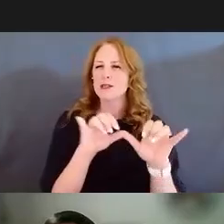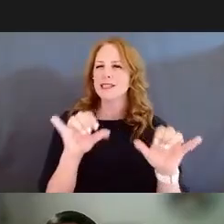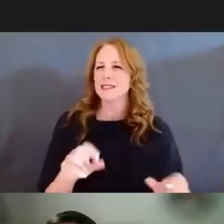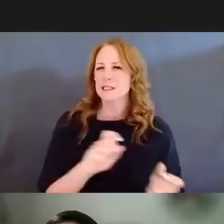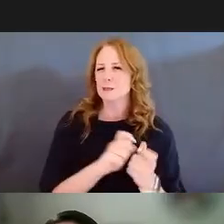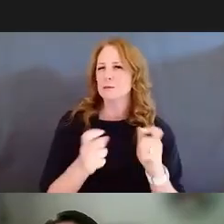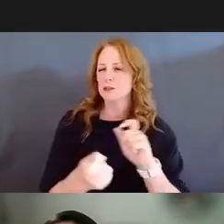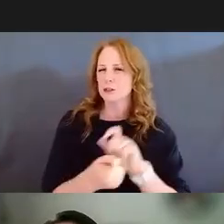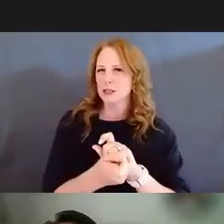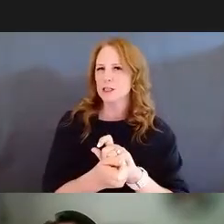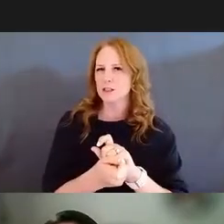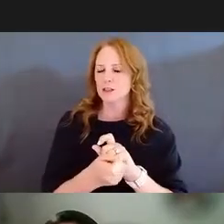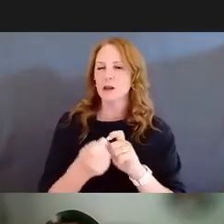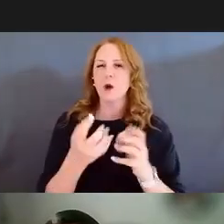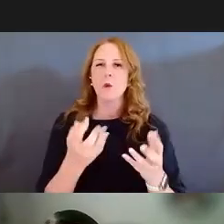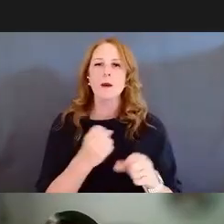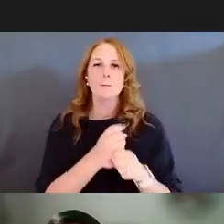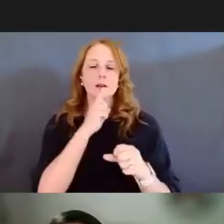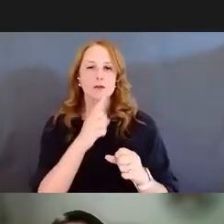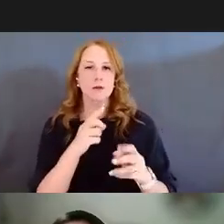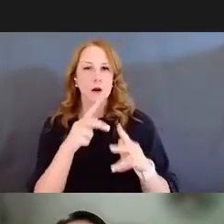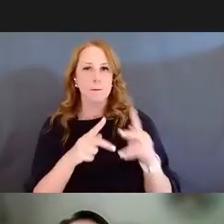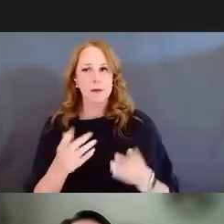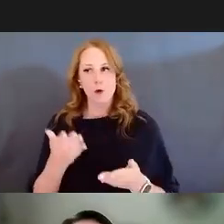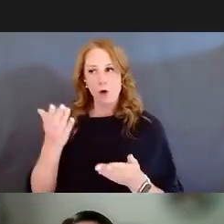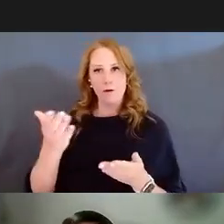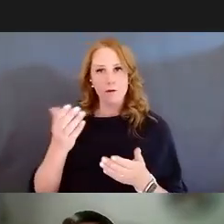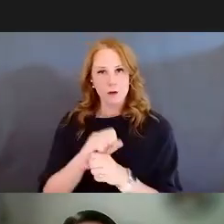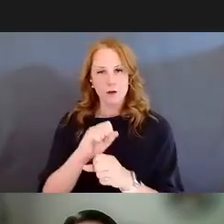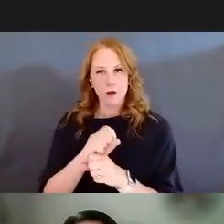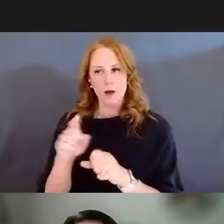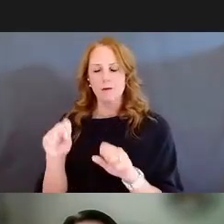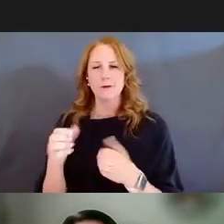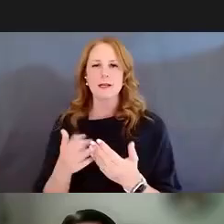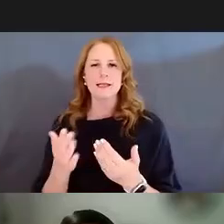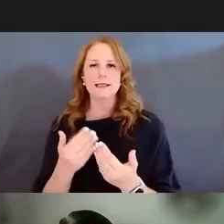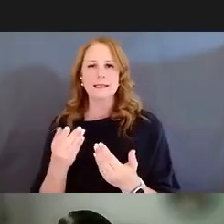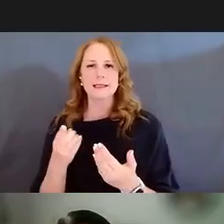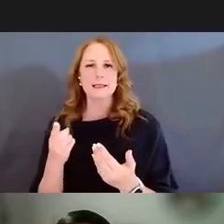to assure that individuals who were offered jobs would easily be able to become eligible